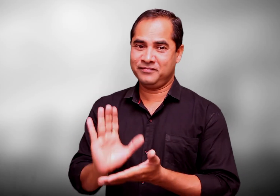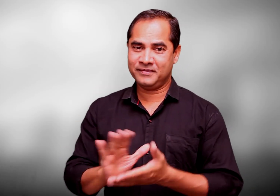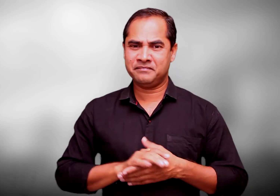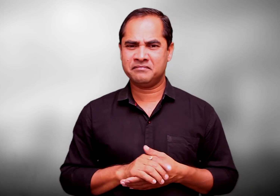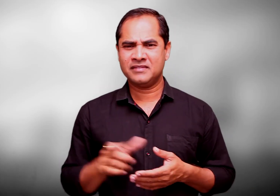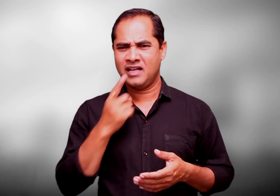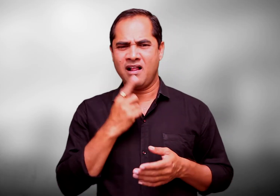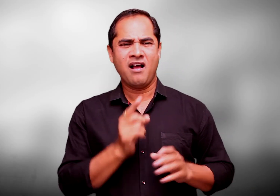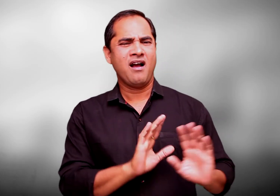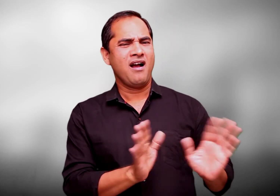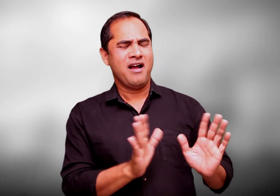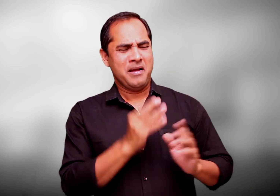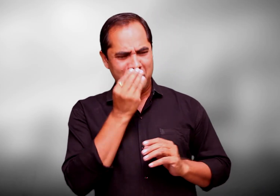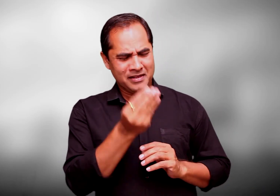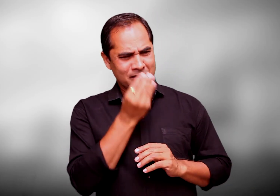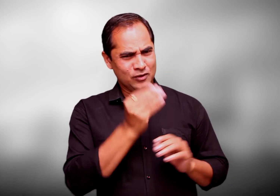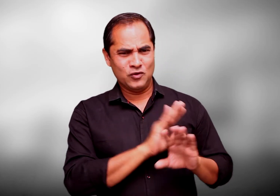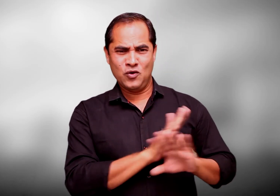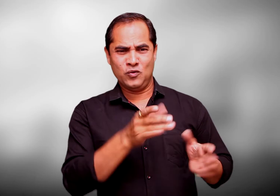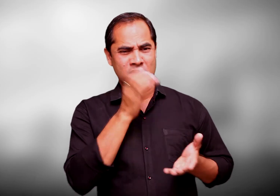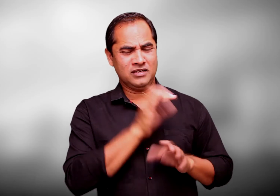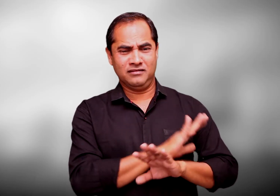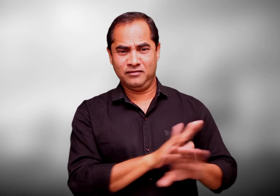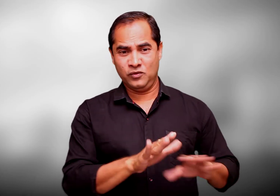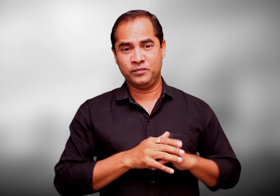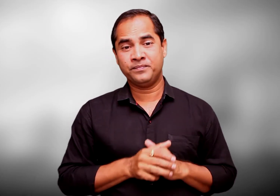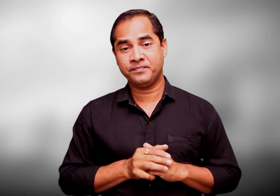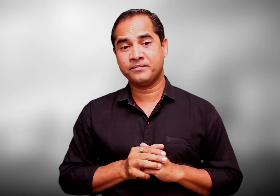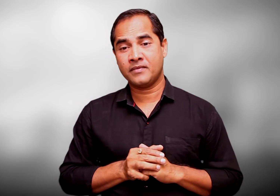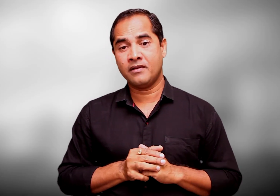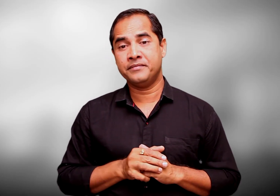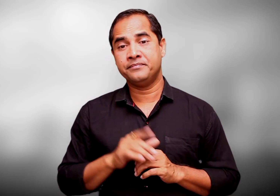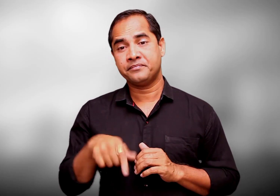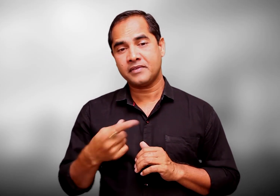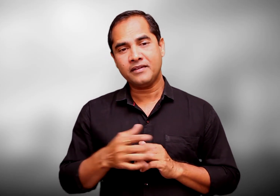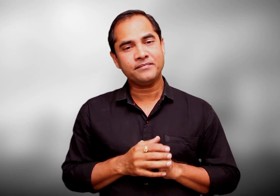'No, no, no' - she said firmly 'Please no'